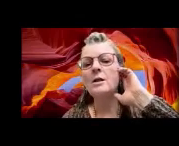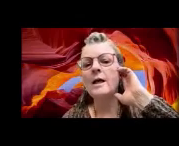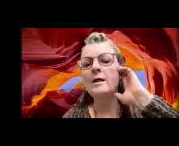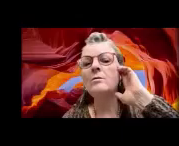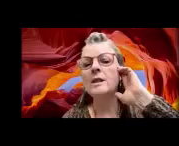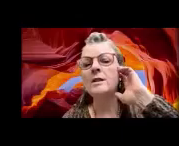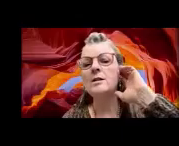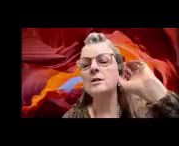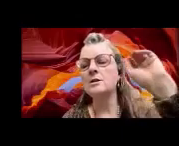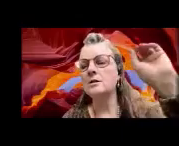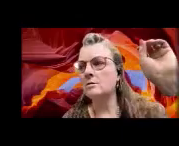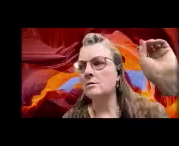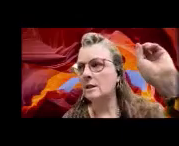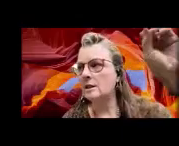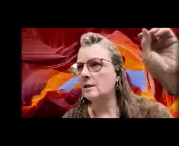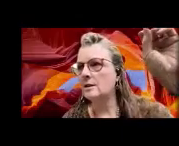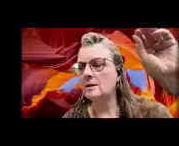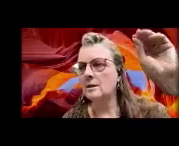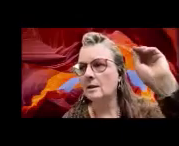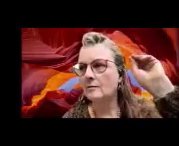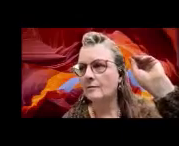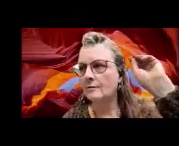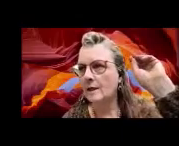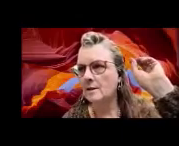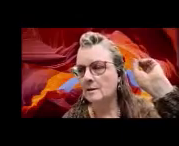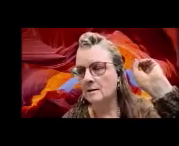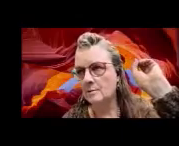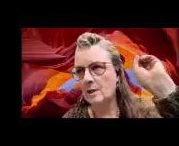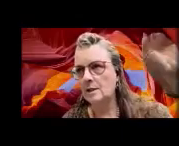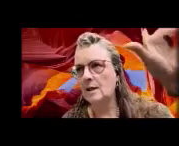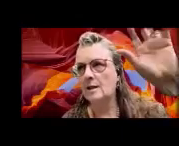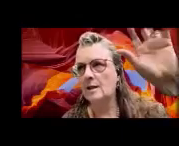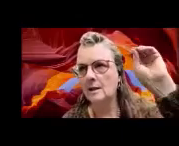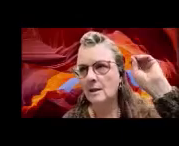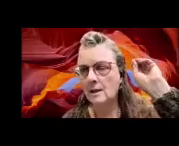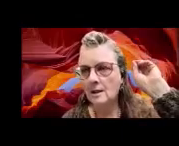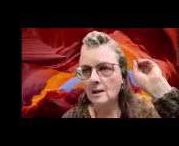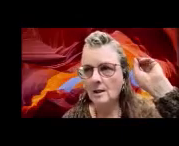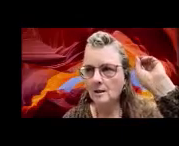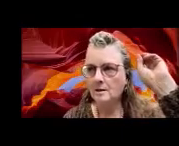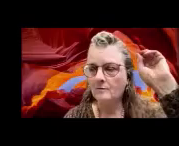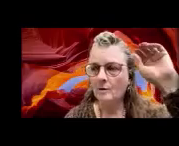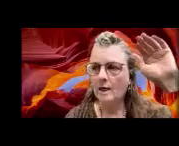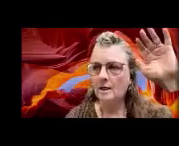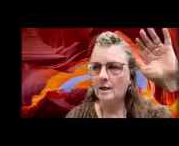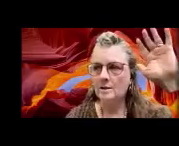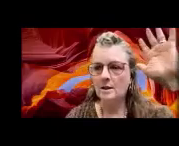language richness and and spontaneity and variety is going